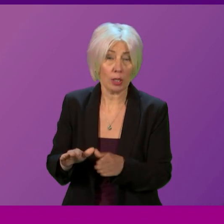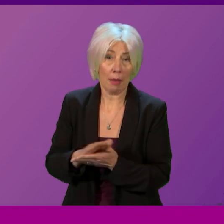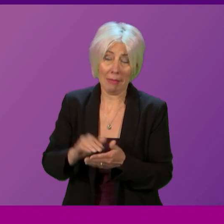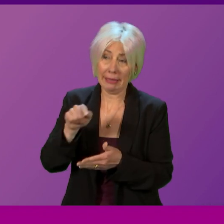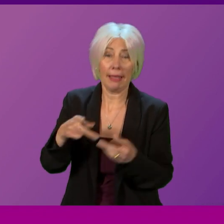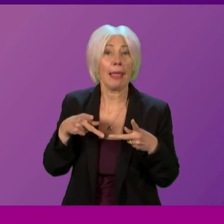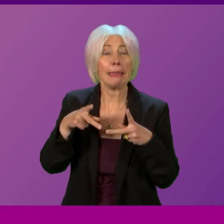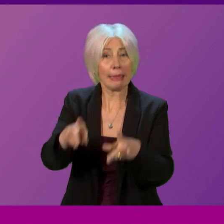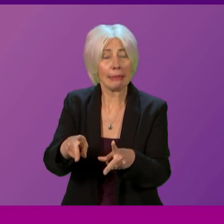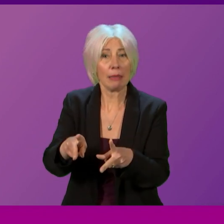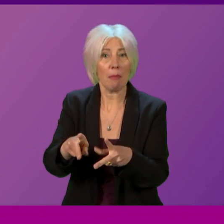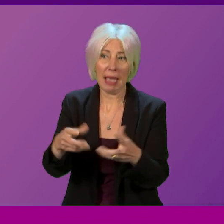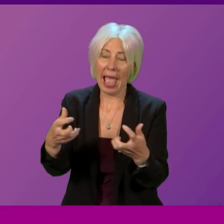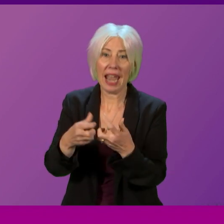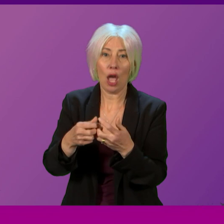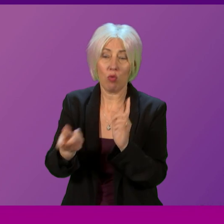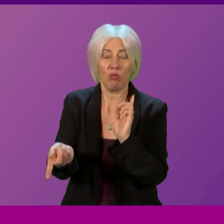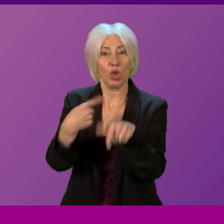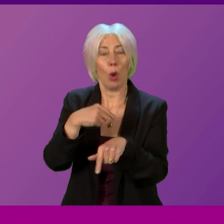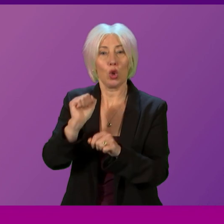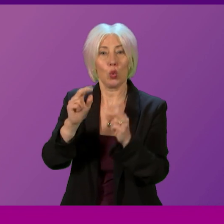and how it addresses domestic abuse.”